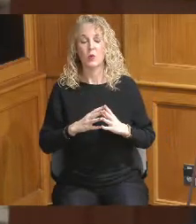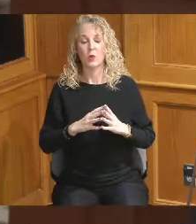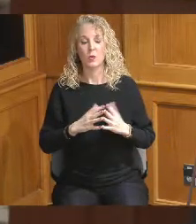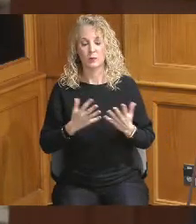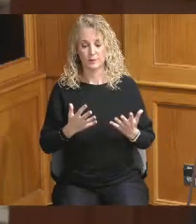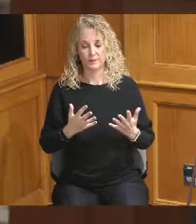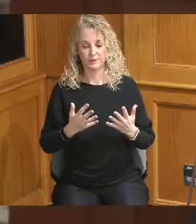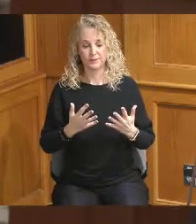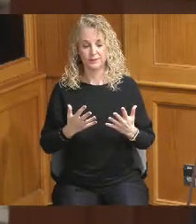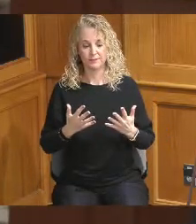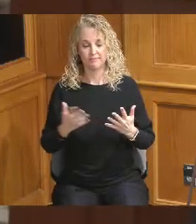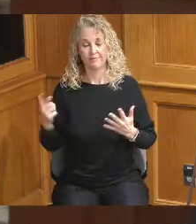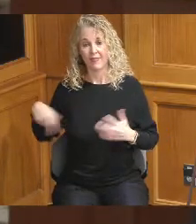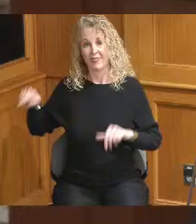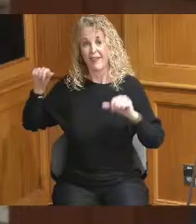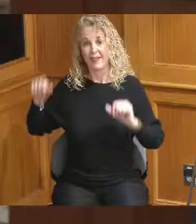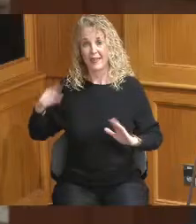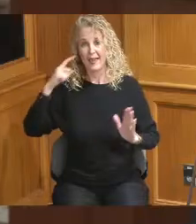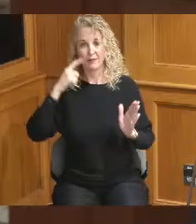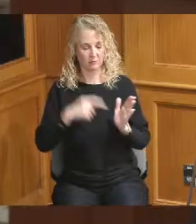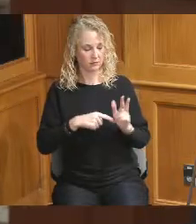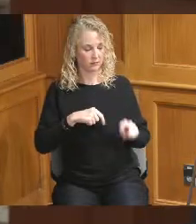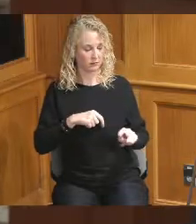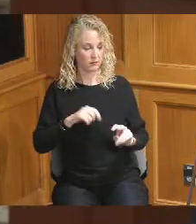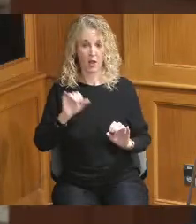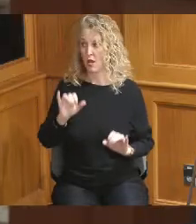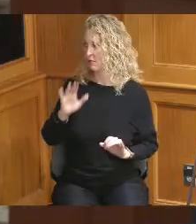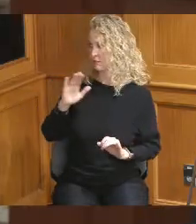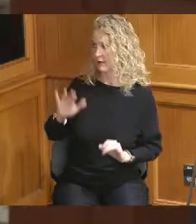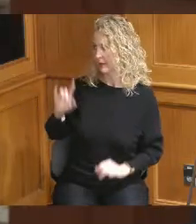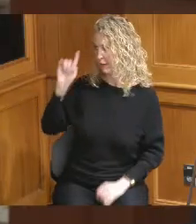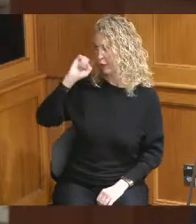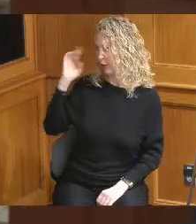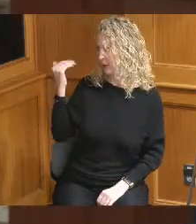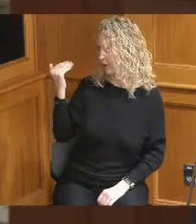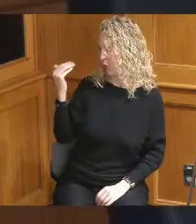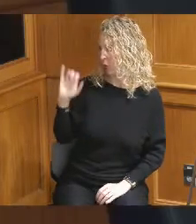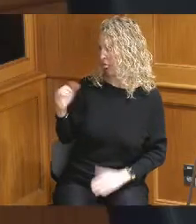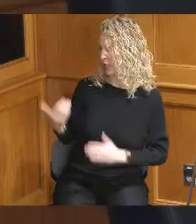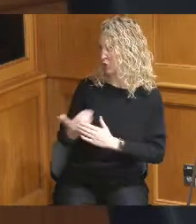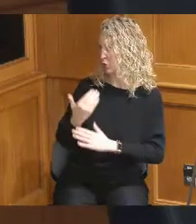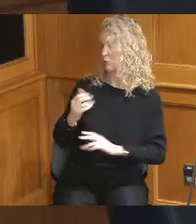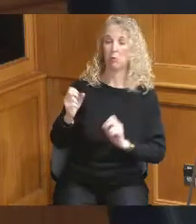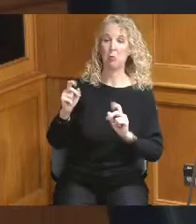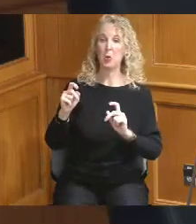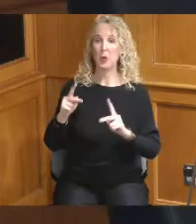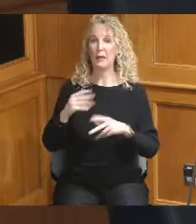domestic violence okay I've just never heard of that before okay all right very good thank